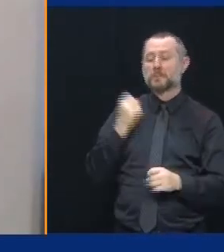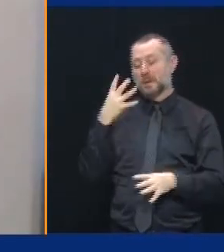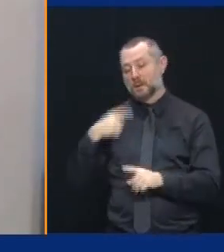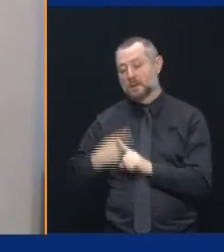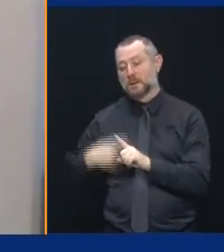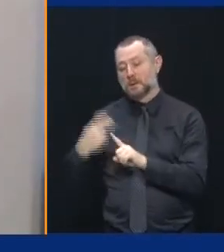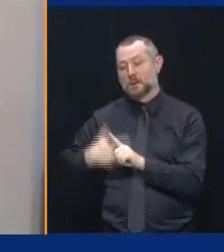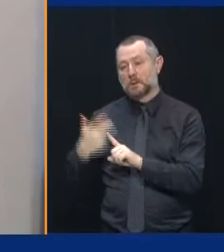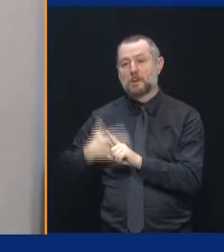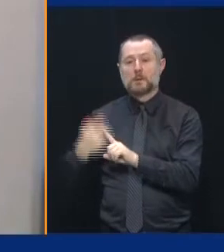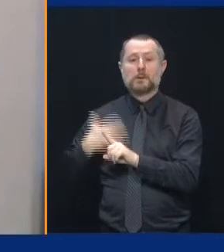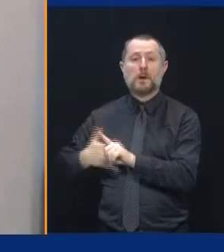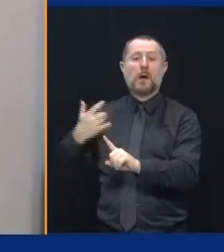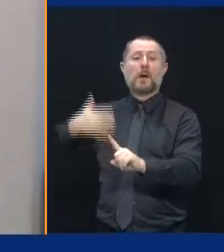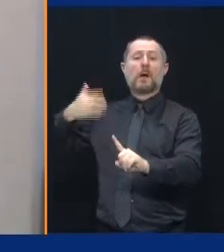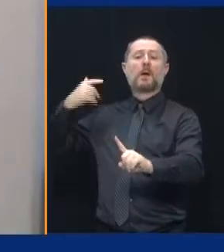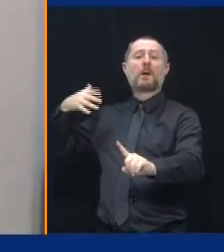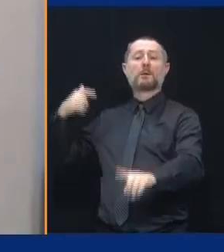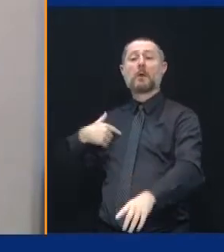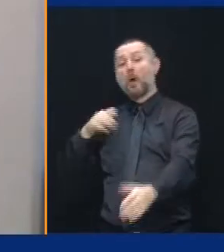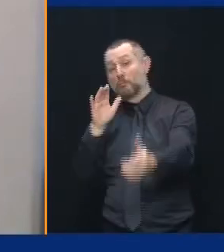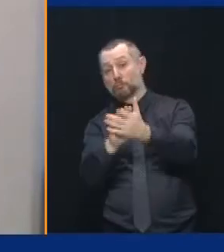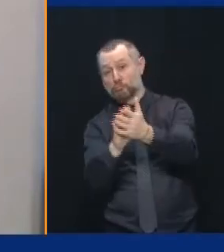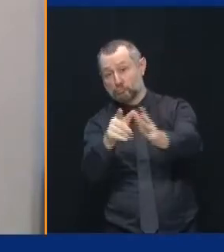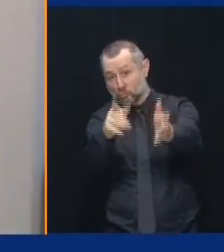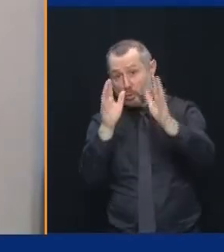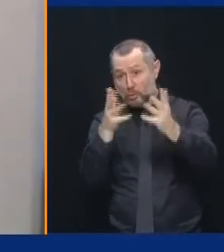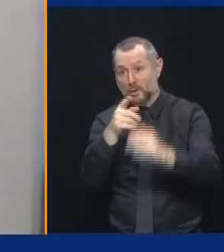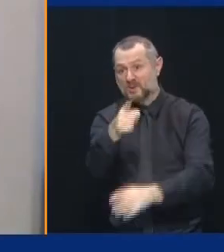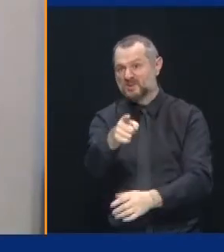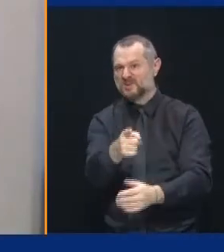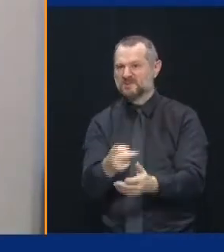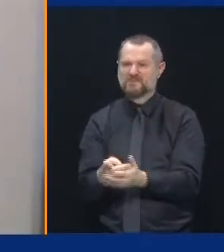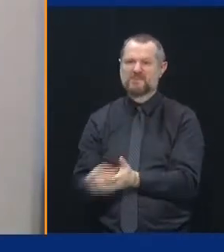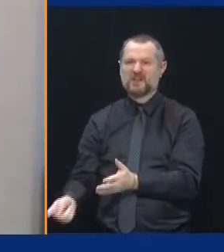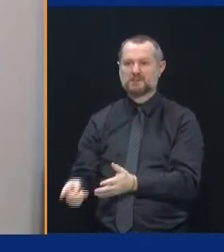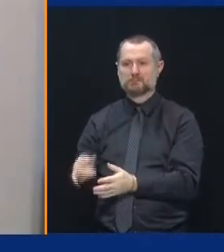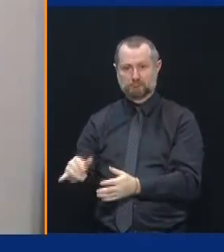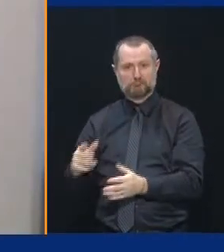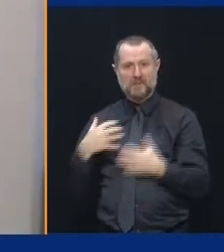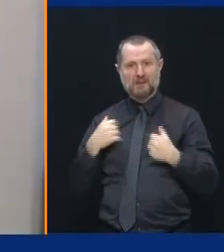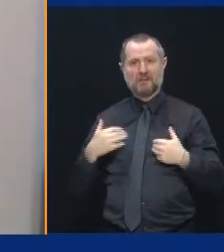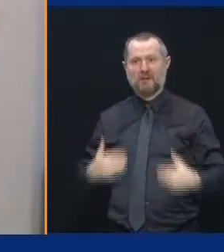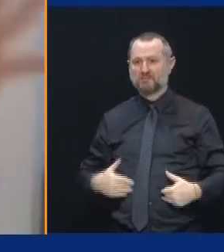THEY DIDN'T FEEL THEY HAD ACCESS. FOR MONTHS NOW, I GIVE YOU